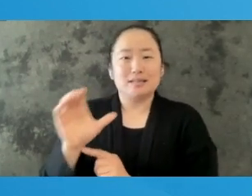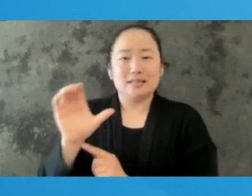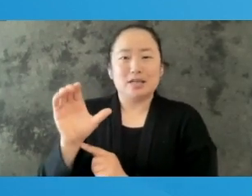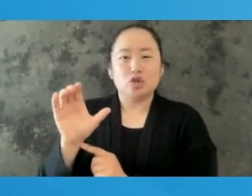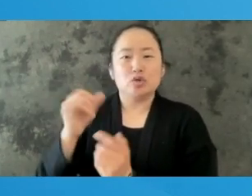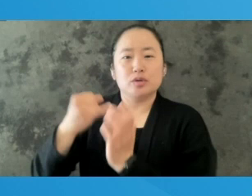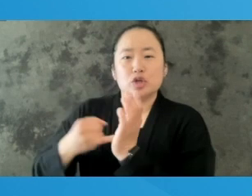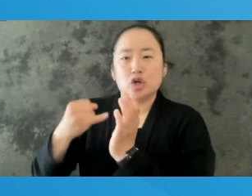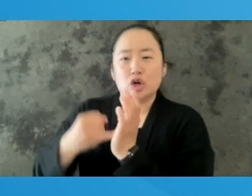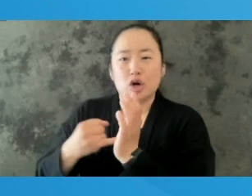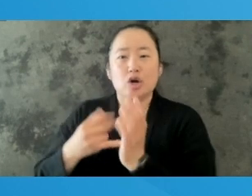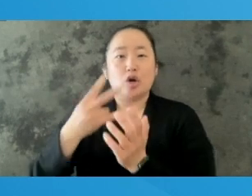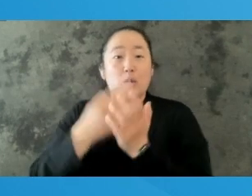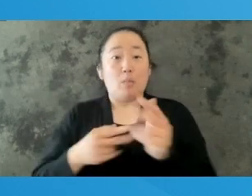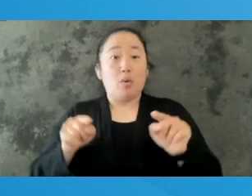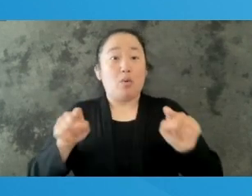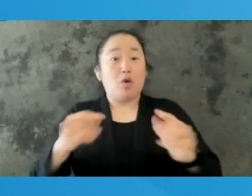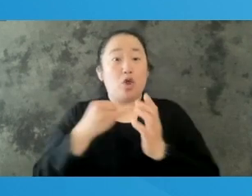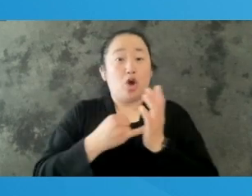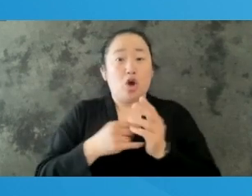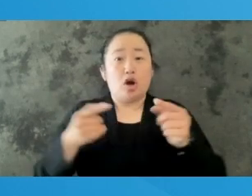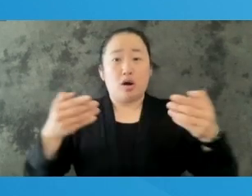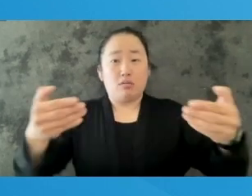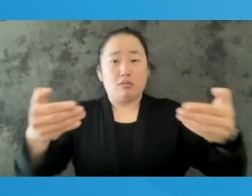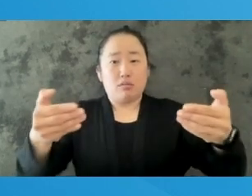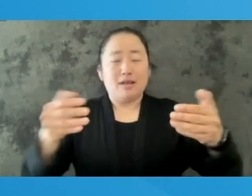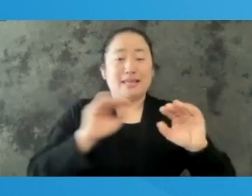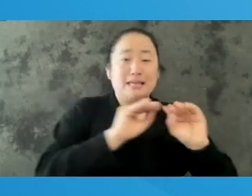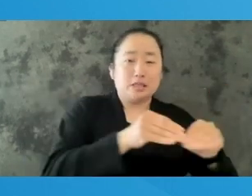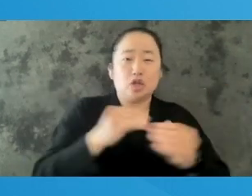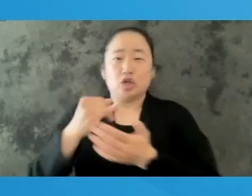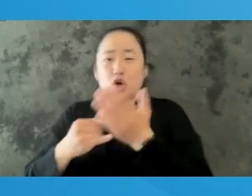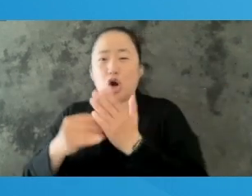perspectives on the Battle of Gettysburg during the American Civil War.